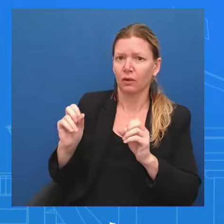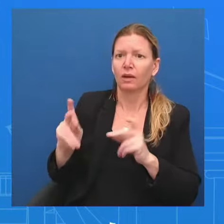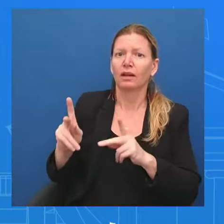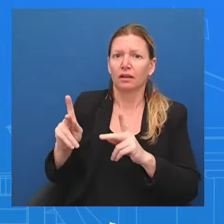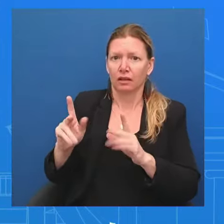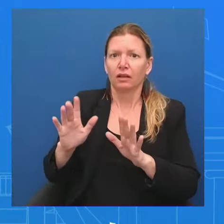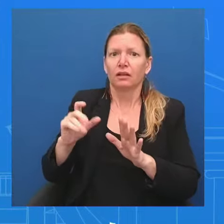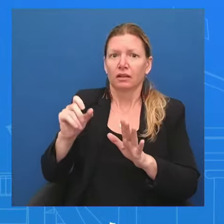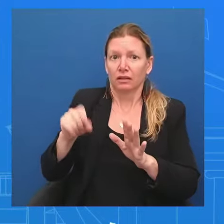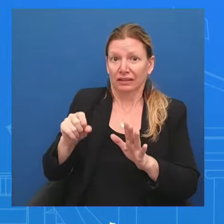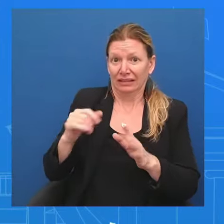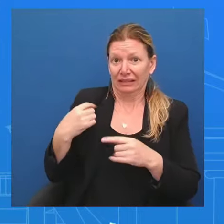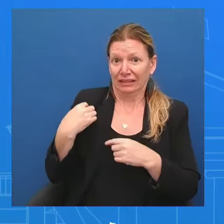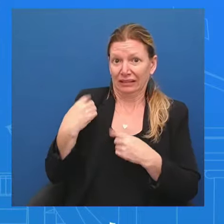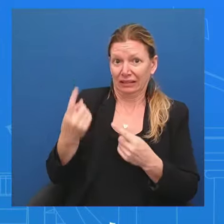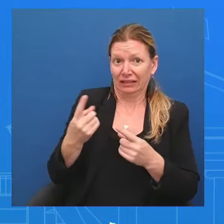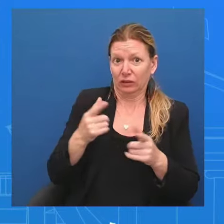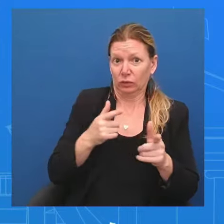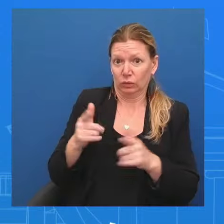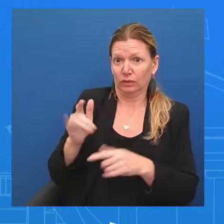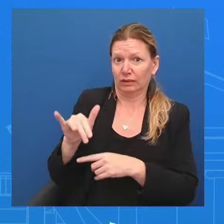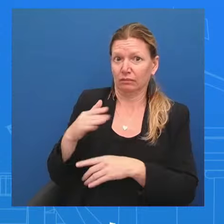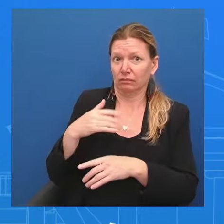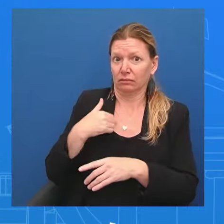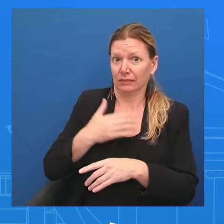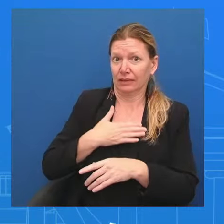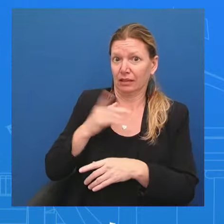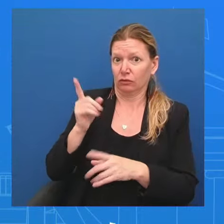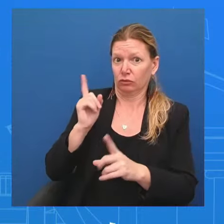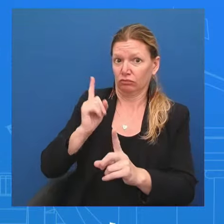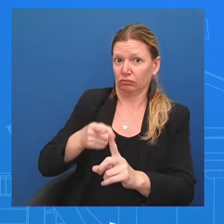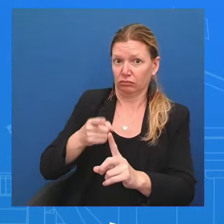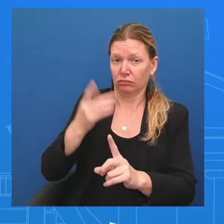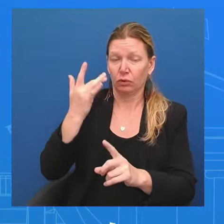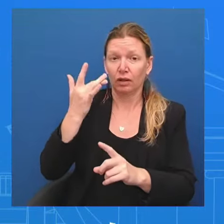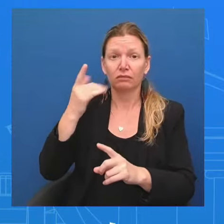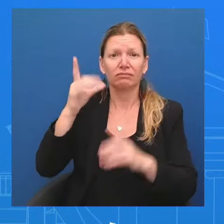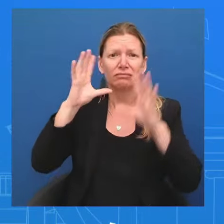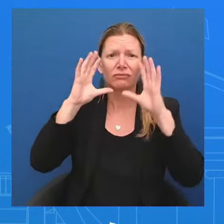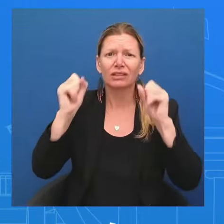because this president has taken more executive actions than any modern-day president,